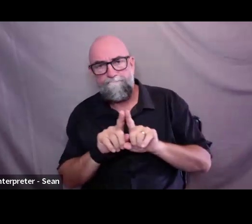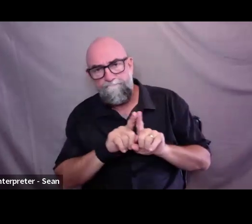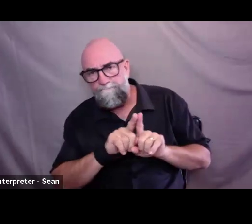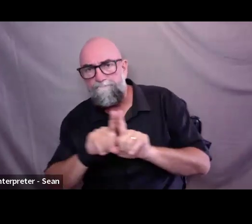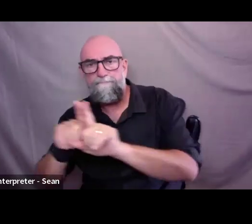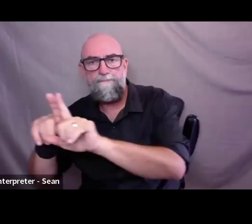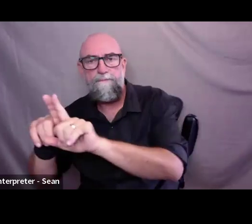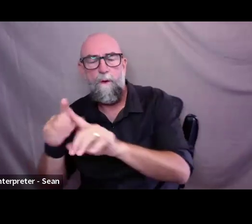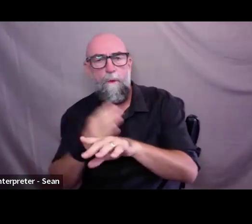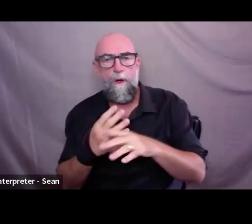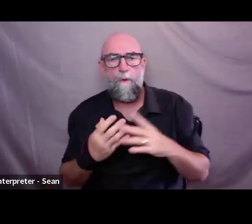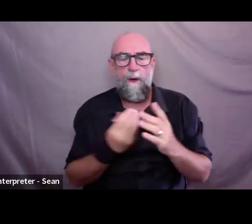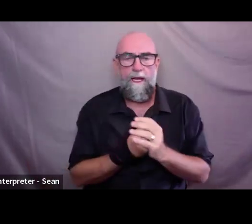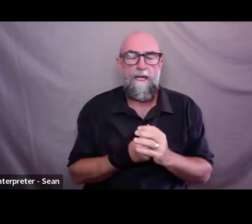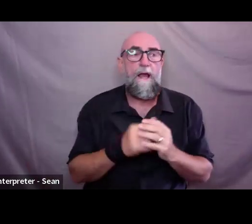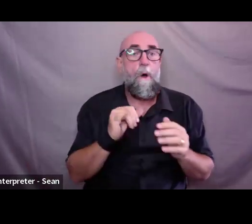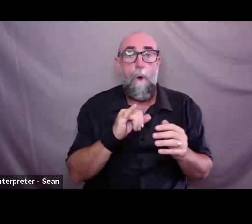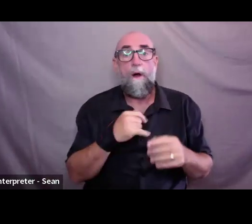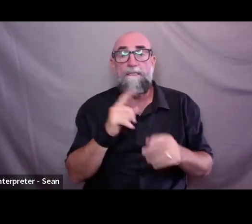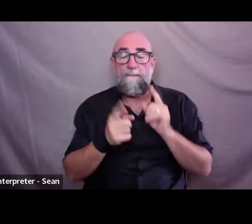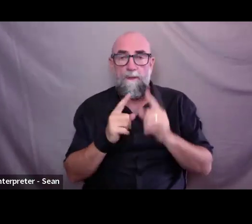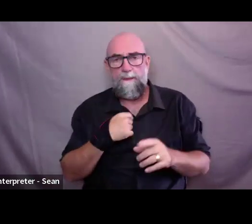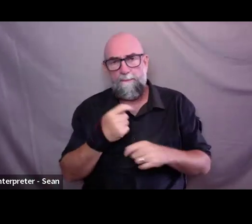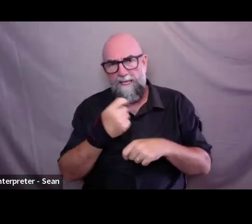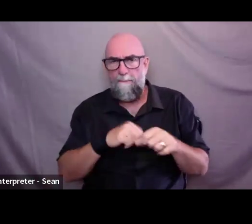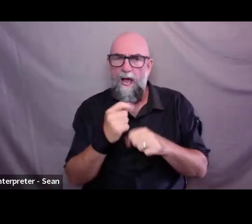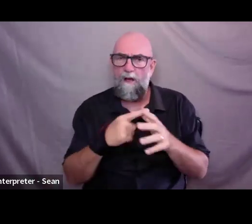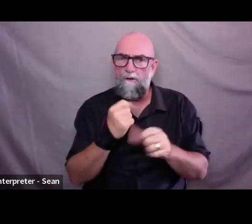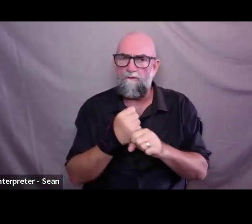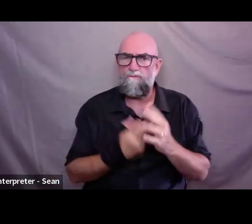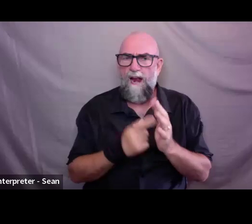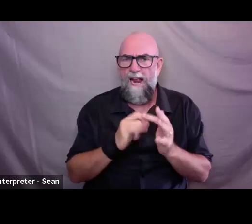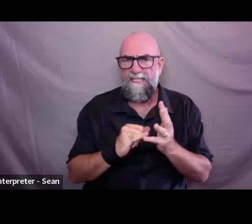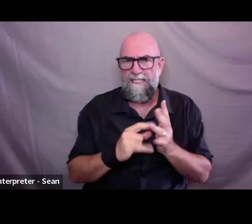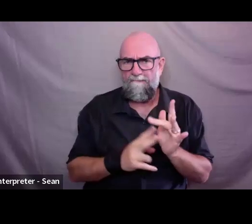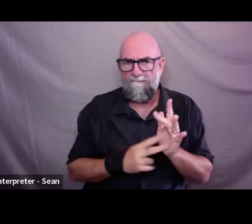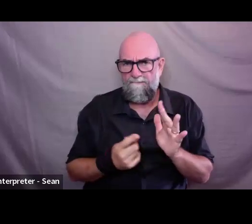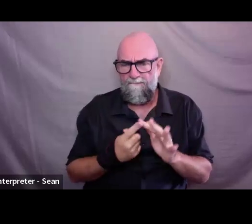has a different decision that needs to be made depending on the context we are in and I think